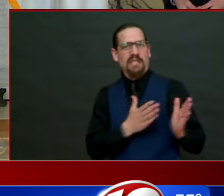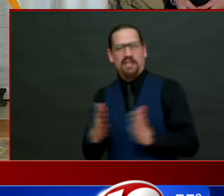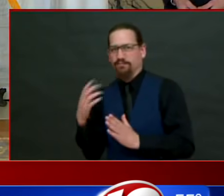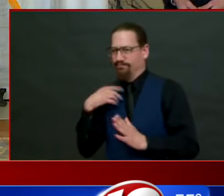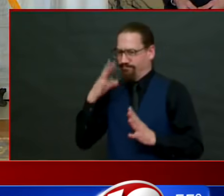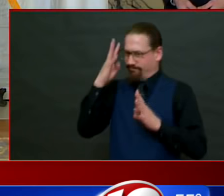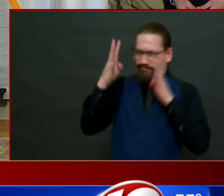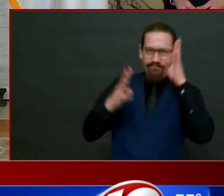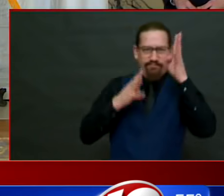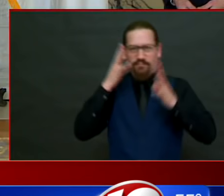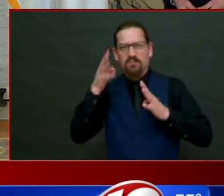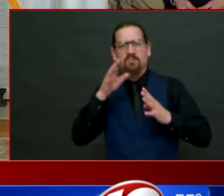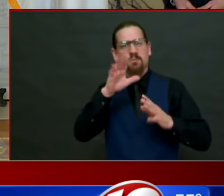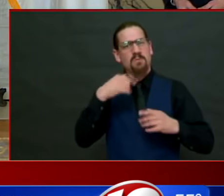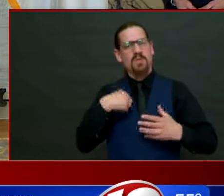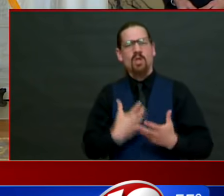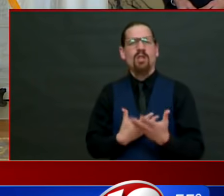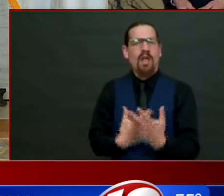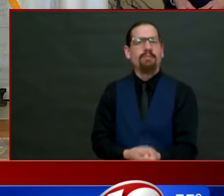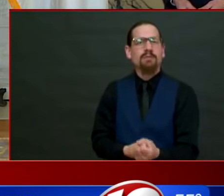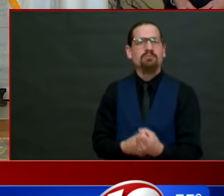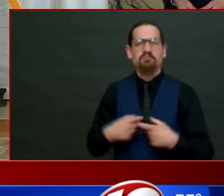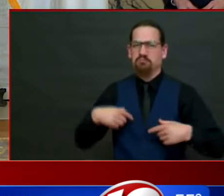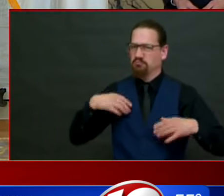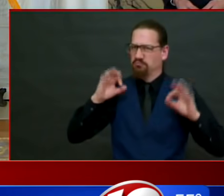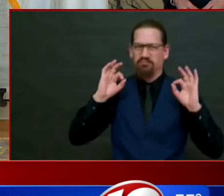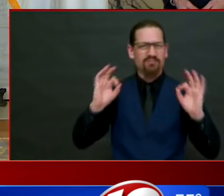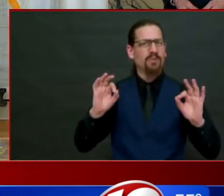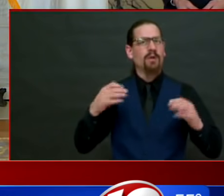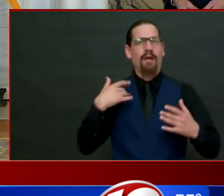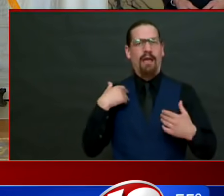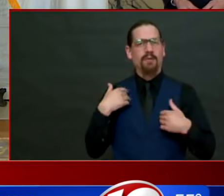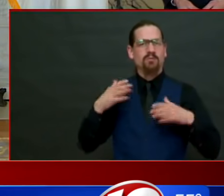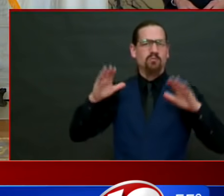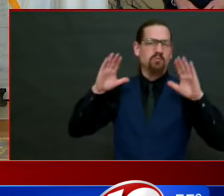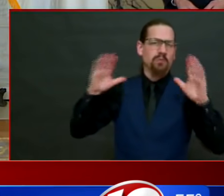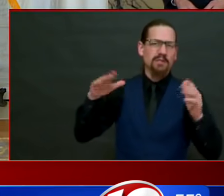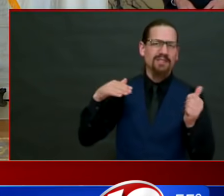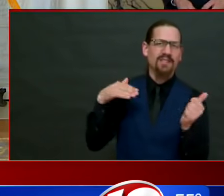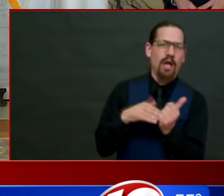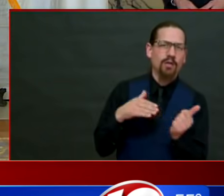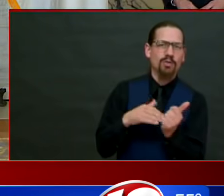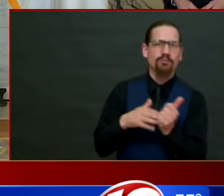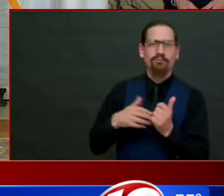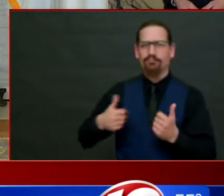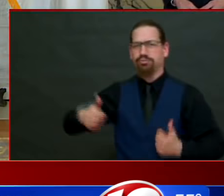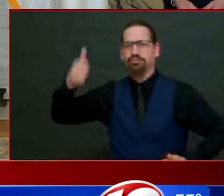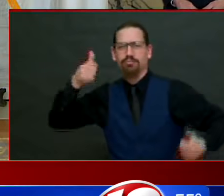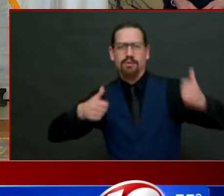I AM BRIEFED EVERY DAY. WE HAVE AN AMAZING TEAM. THE NATIONAL GUARD IS SUPPORTING